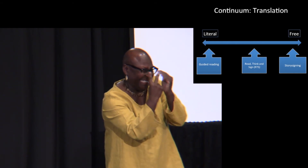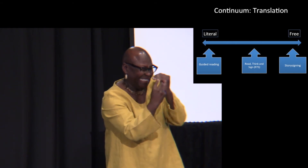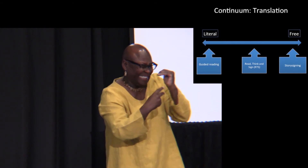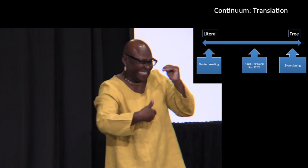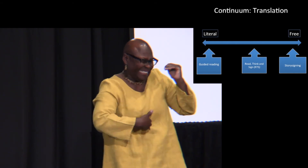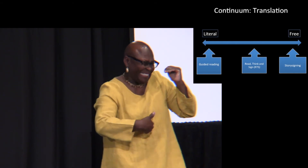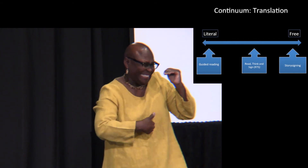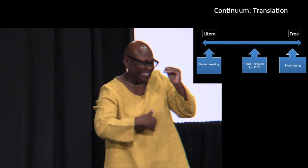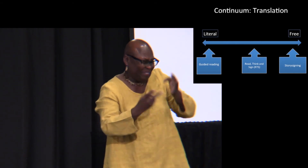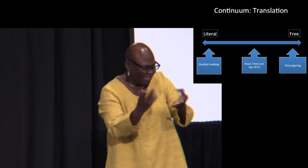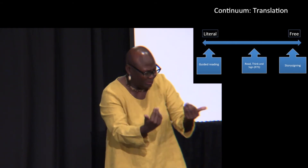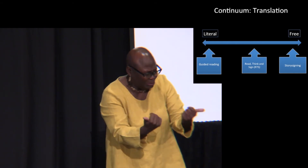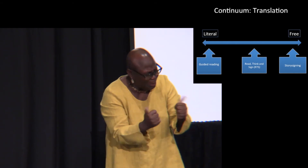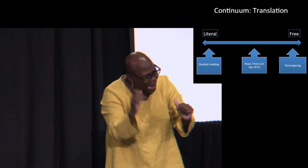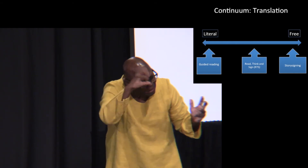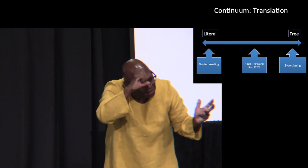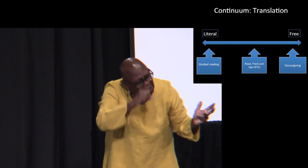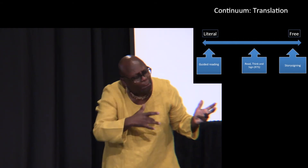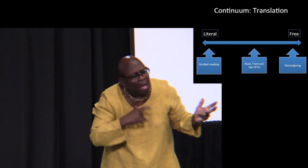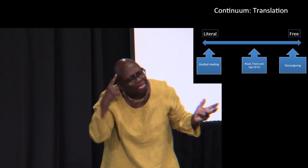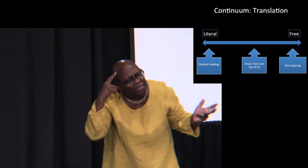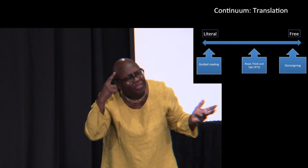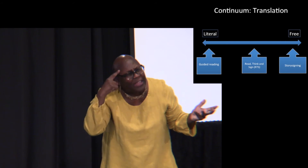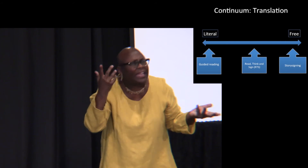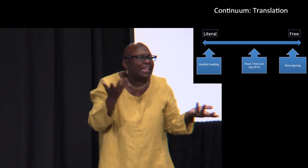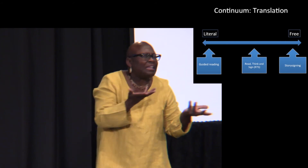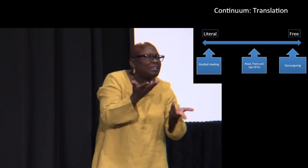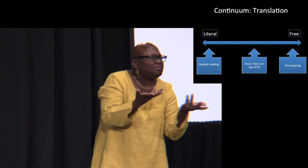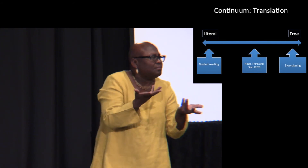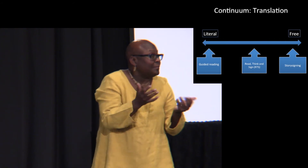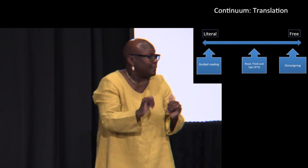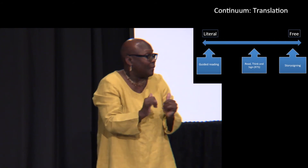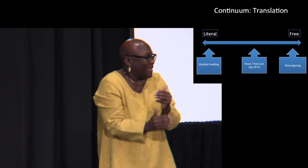experience, intuition, look at pictures and search for clues to help them